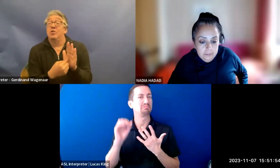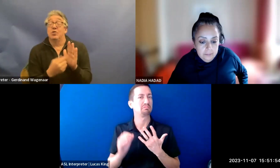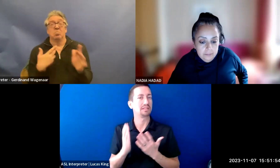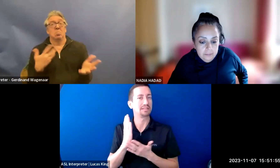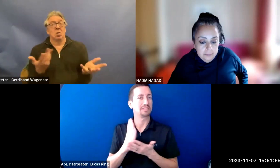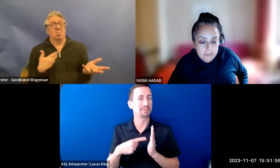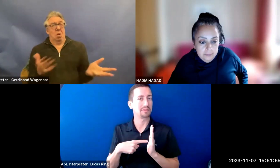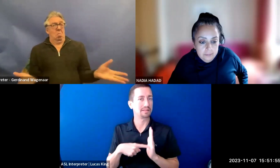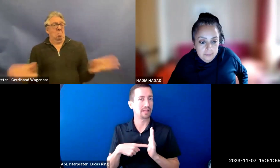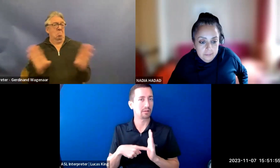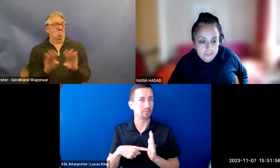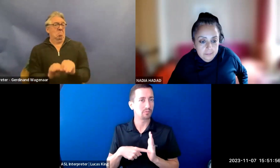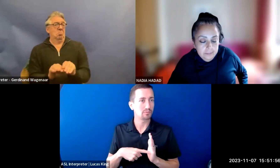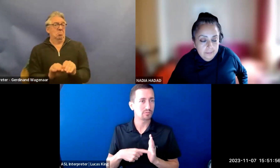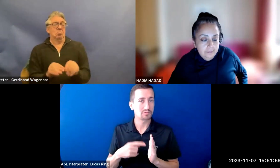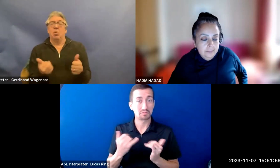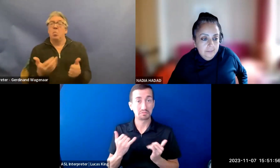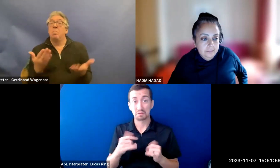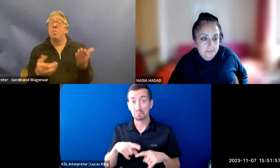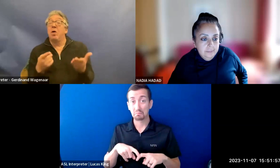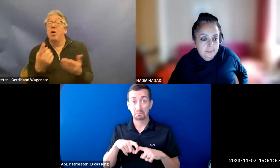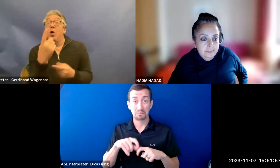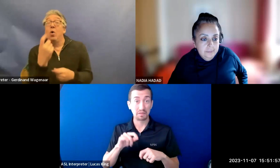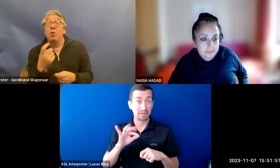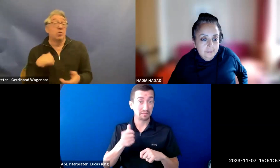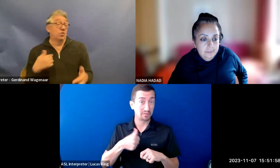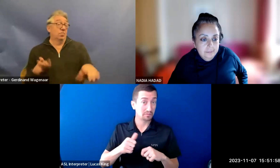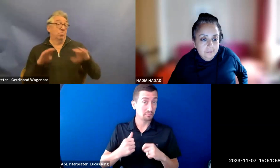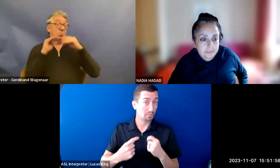If there are questions, I'll be happy to reply afterwards.